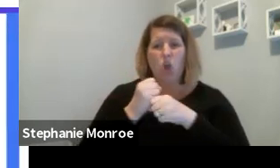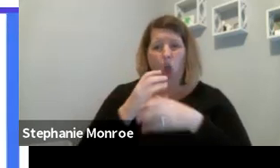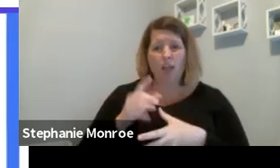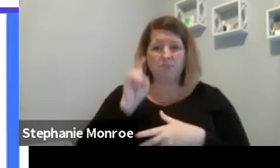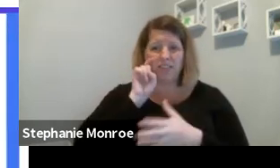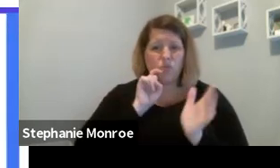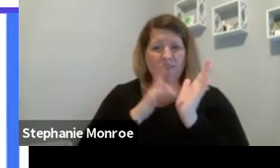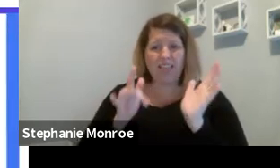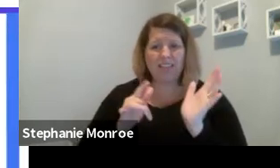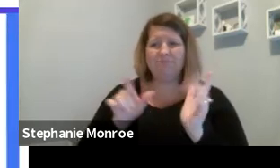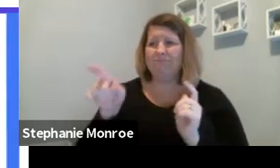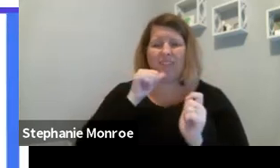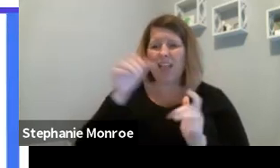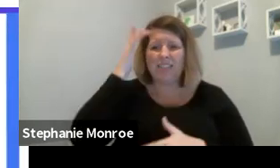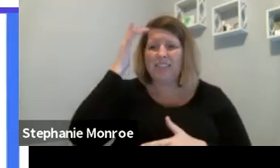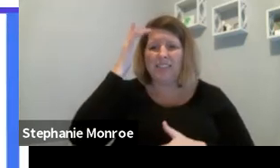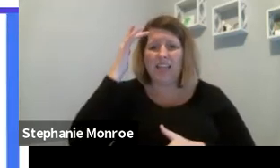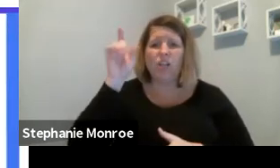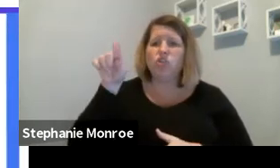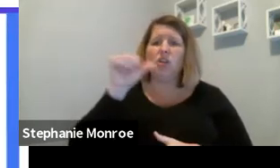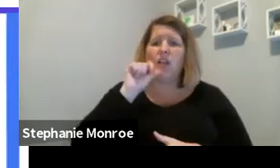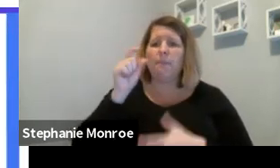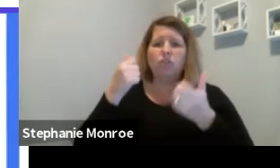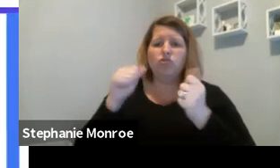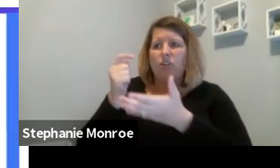so you should not be trying to treat it as one.